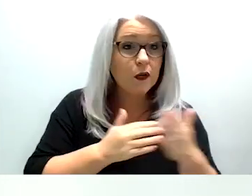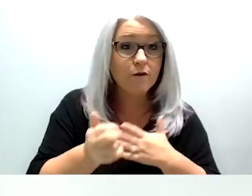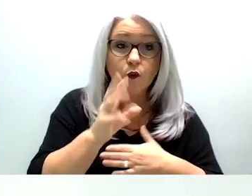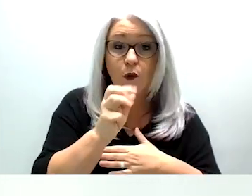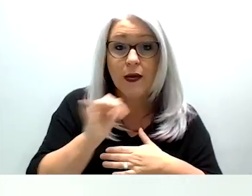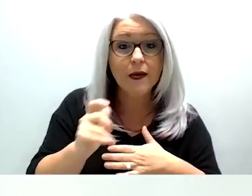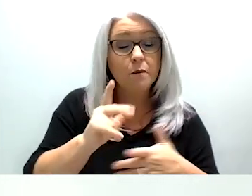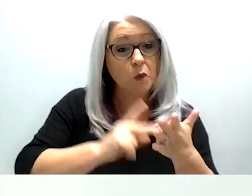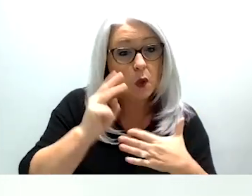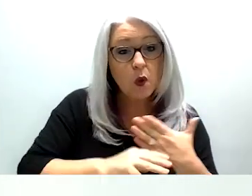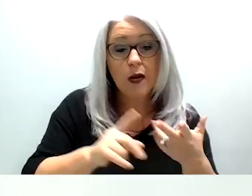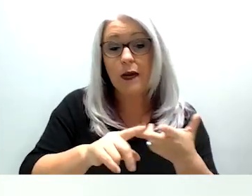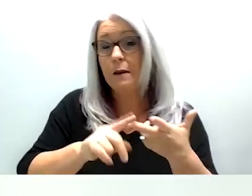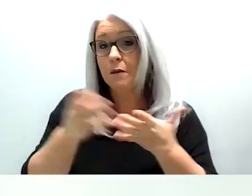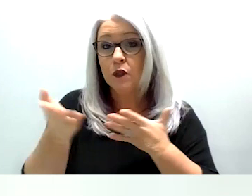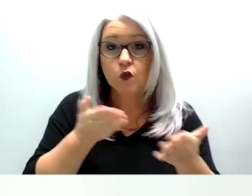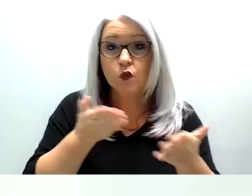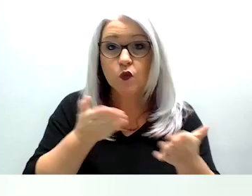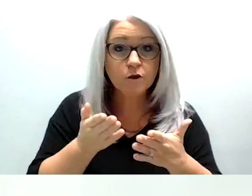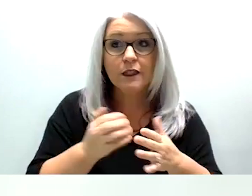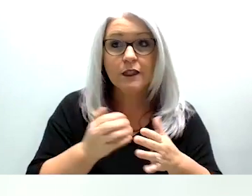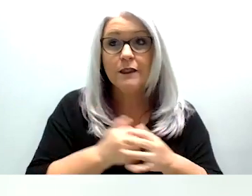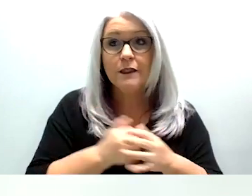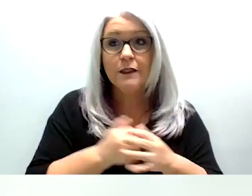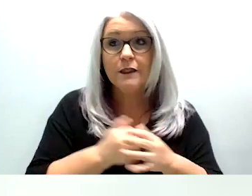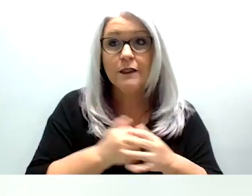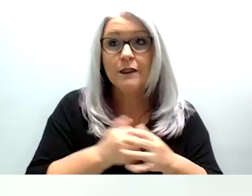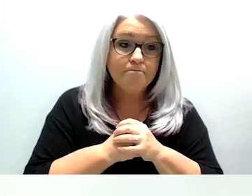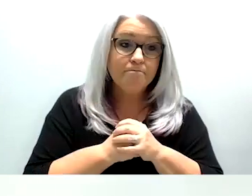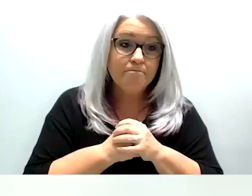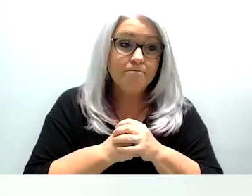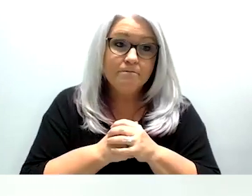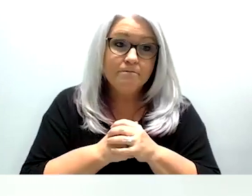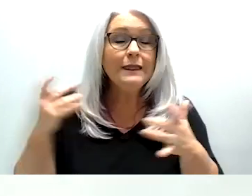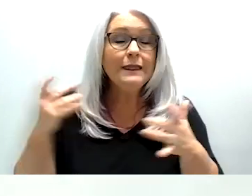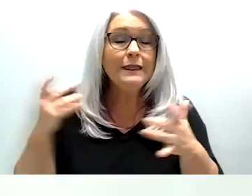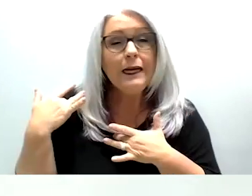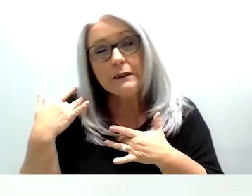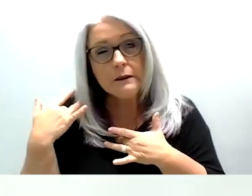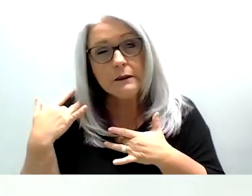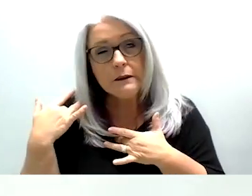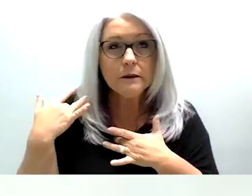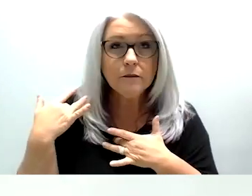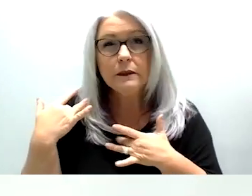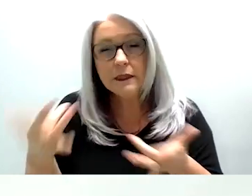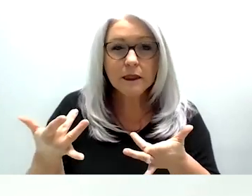entity, an organization typically operates that would